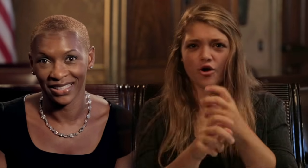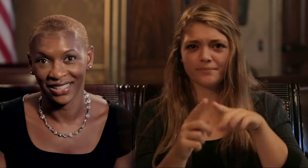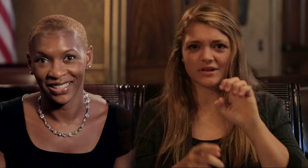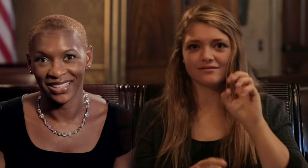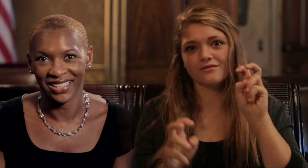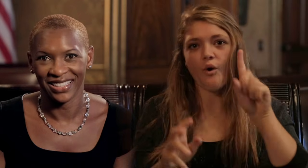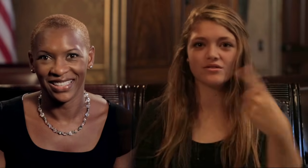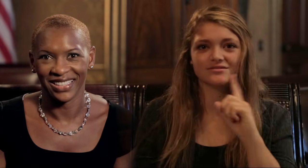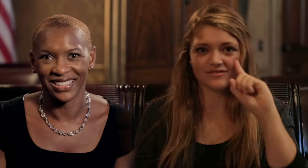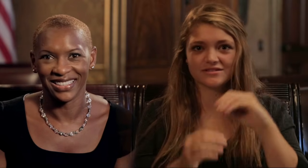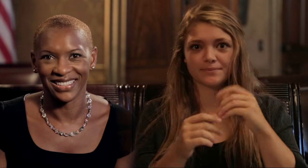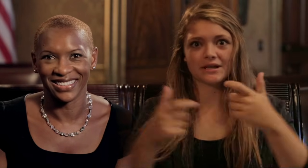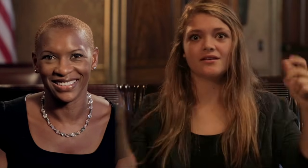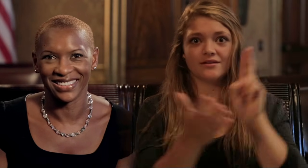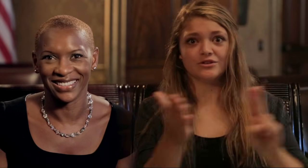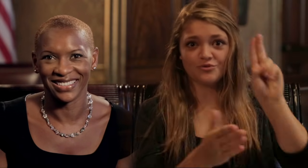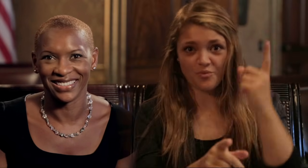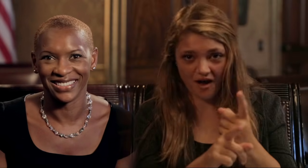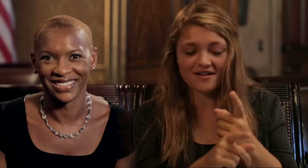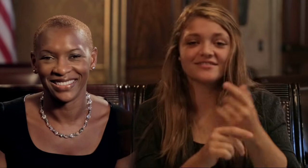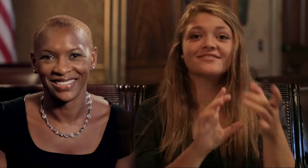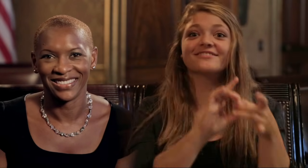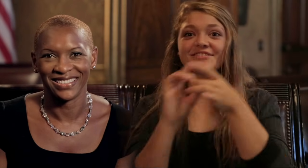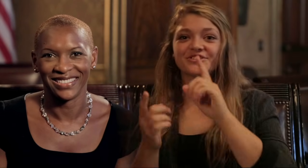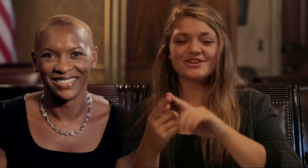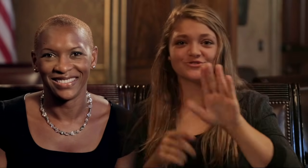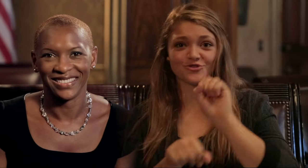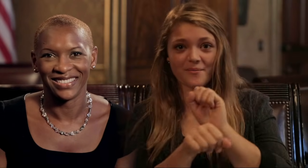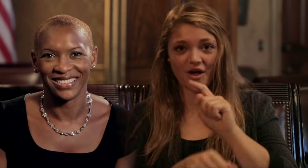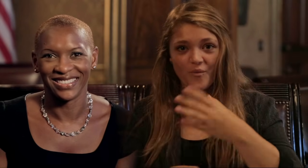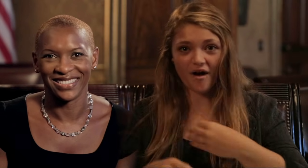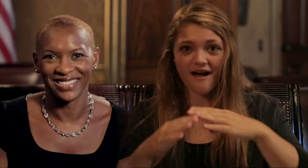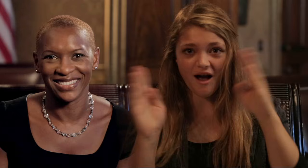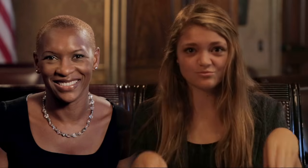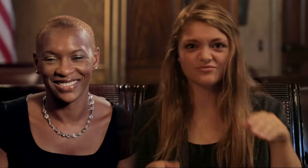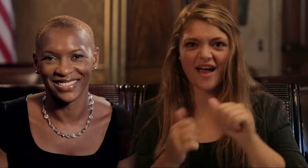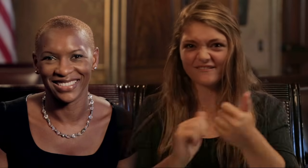It's hard to be the only deaf person at a big University. How does that relate to your current job at the White House?